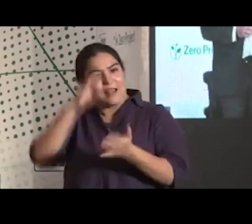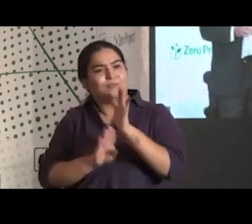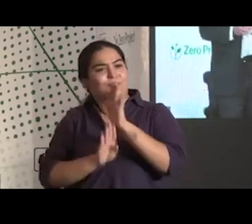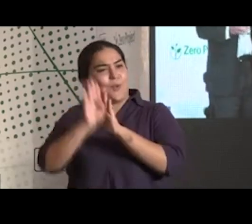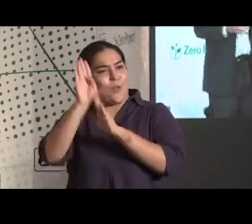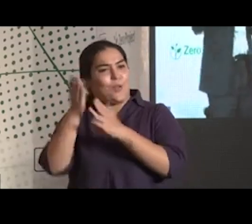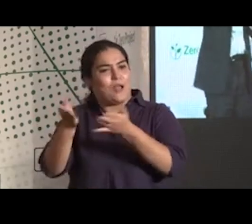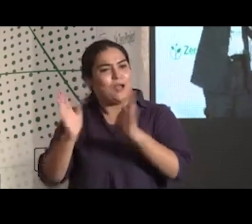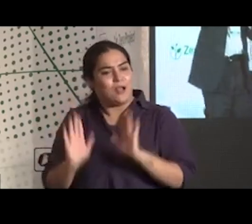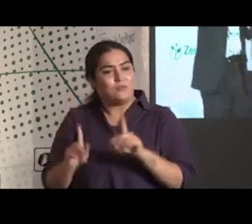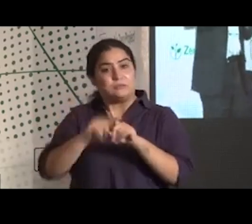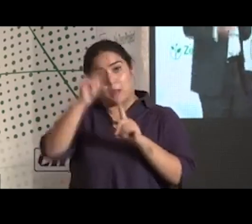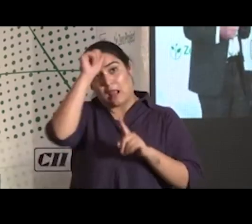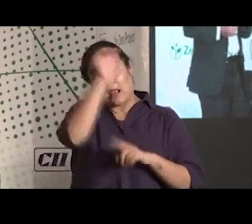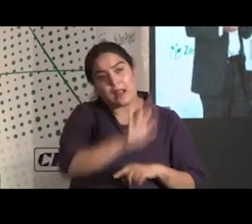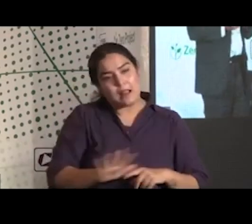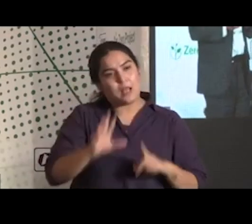also for the global zero budget community.